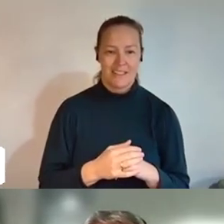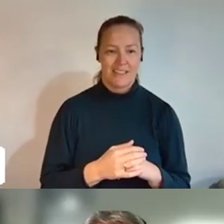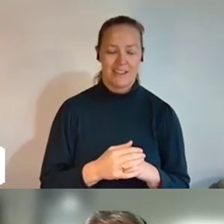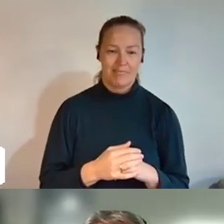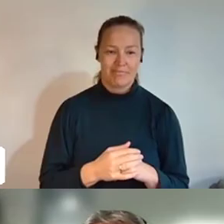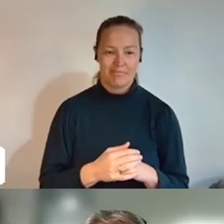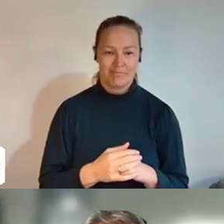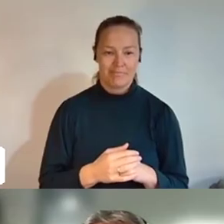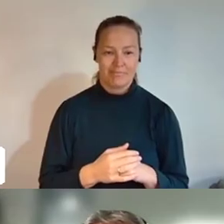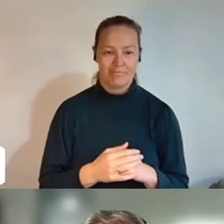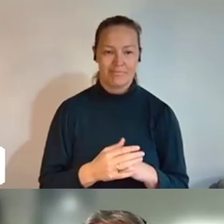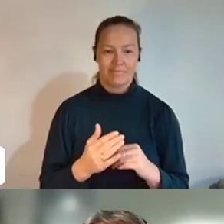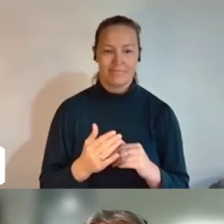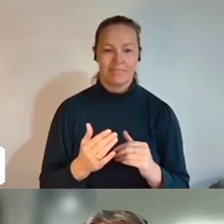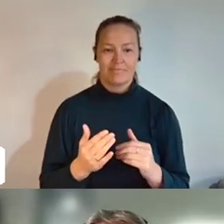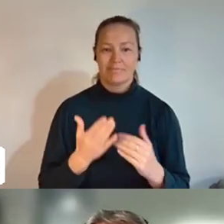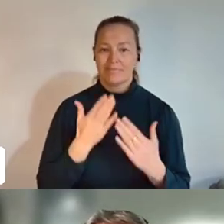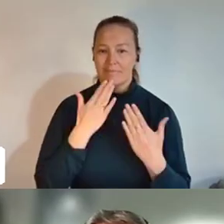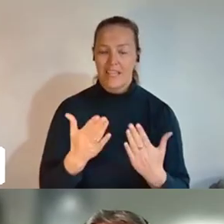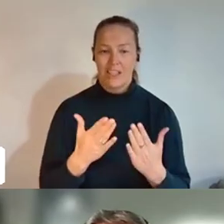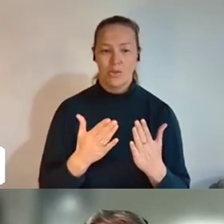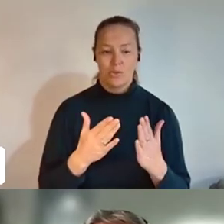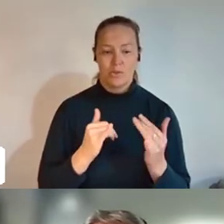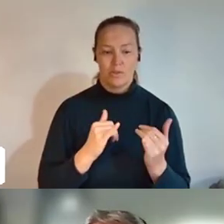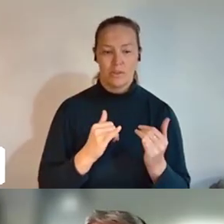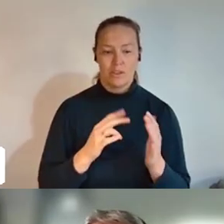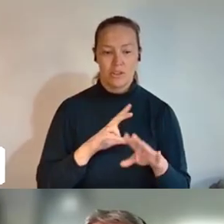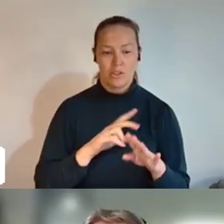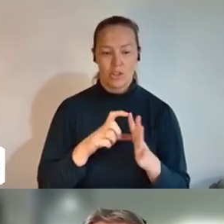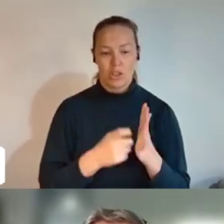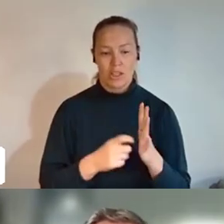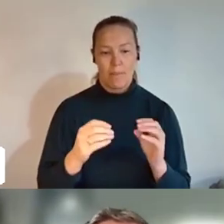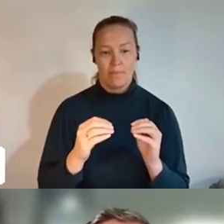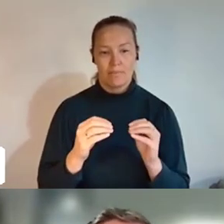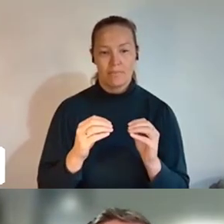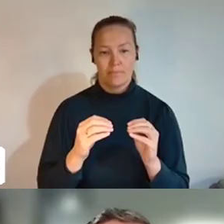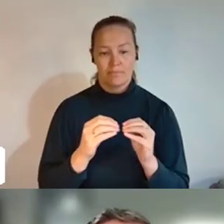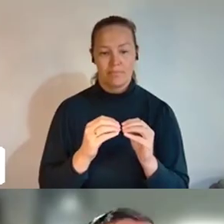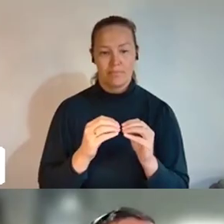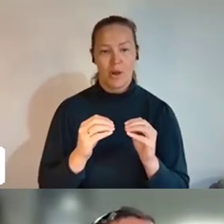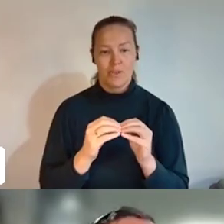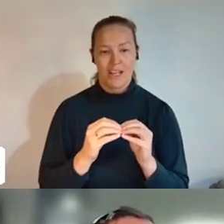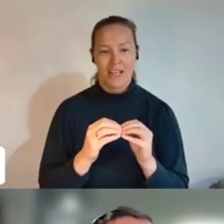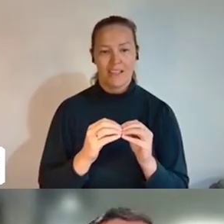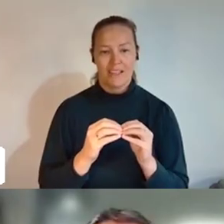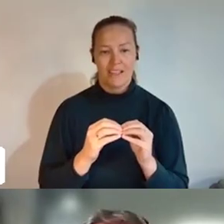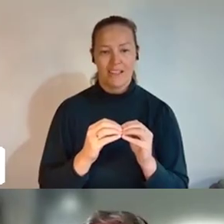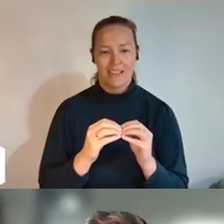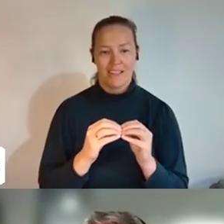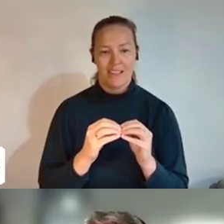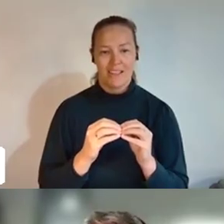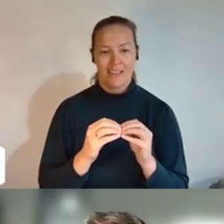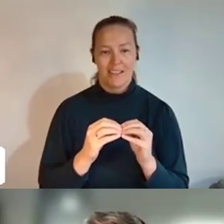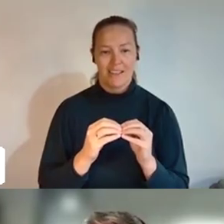Dr Beausoleil for your words of hope. Beausoleil, sunny, sunny outlook. I'm really,